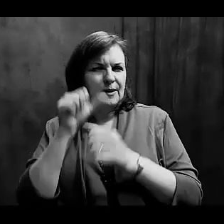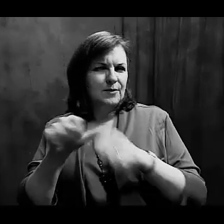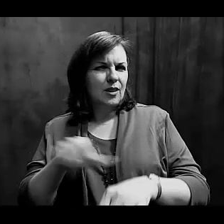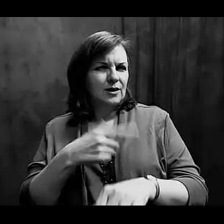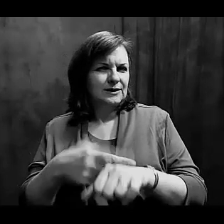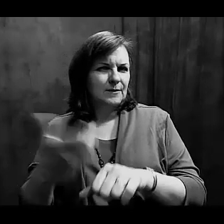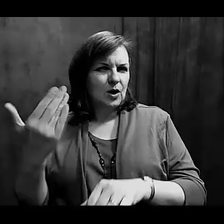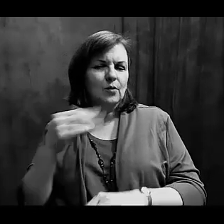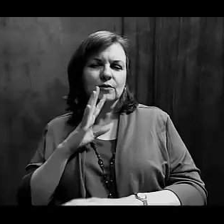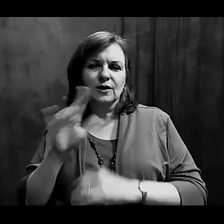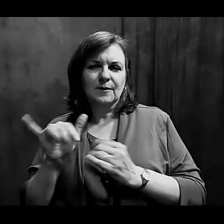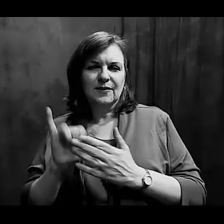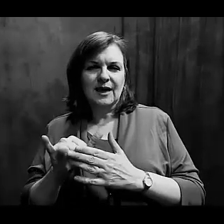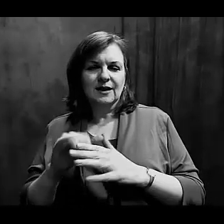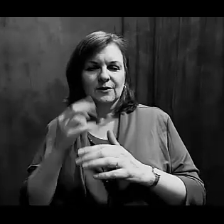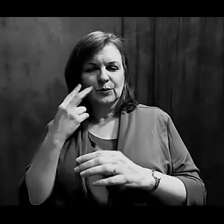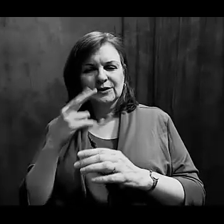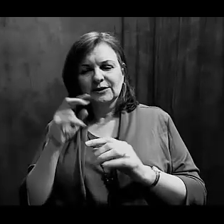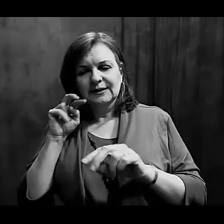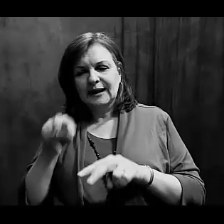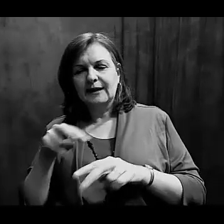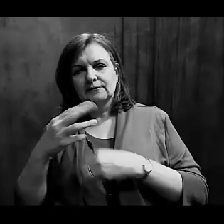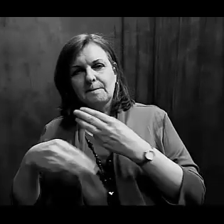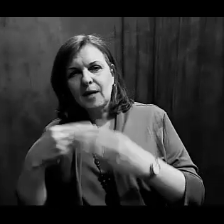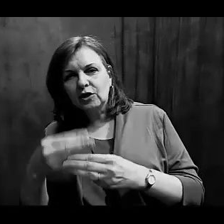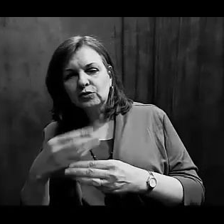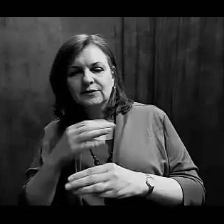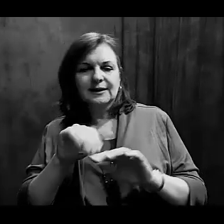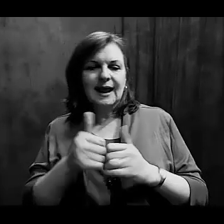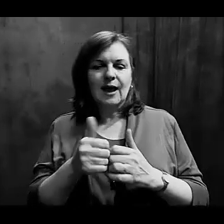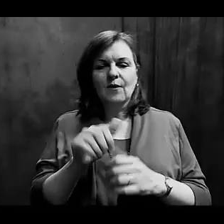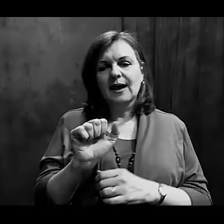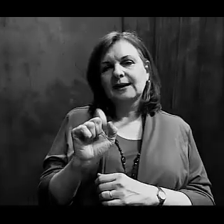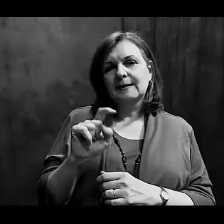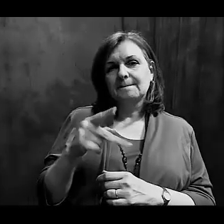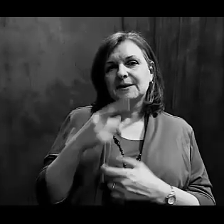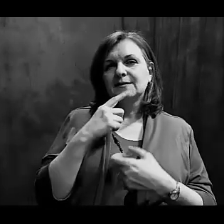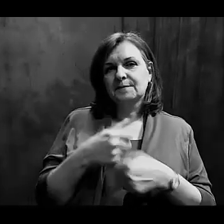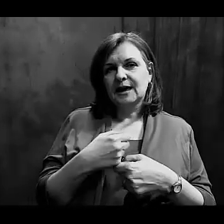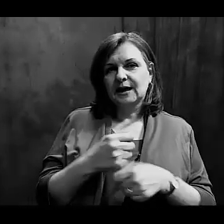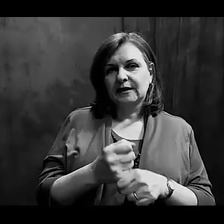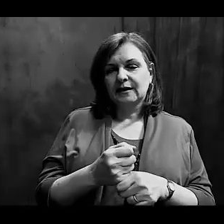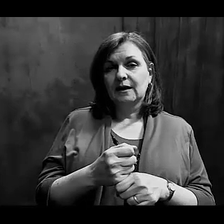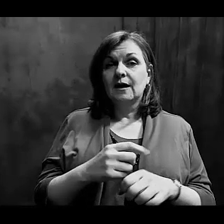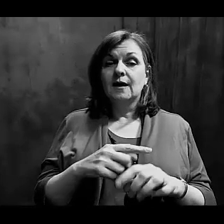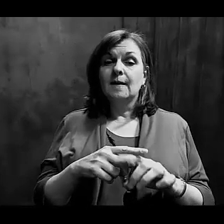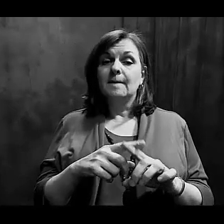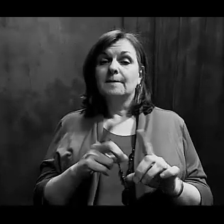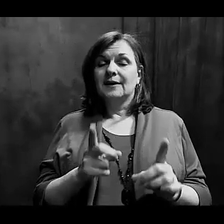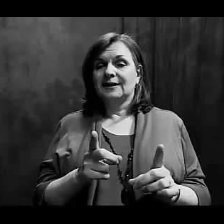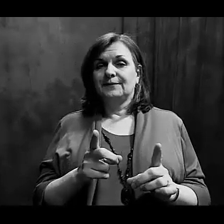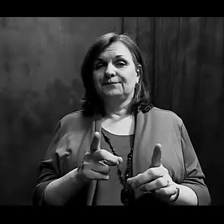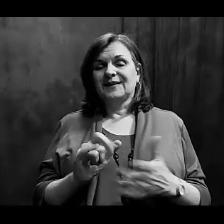when we looked at molecules and ATP energy production in organisms but